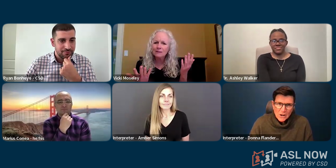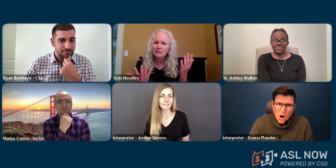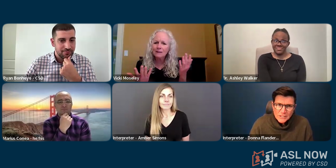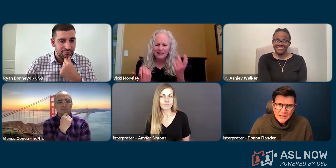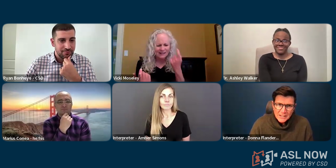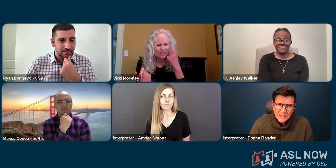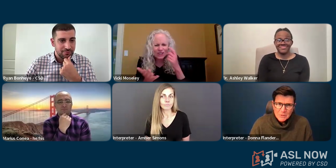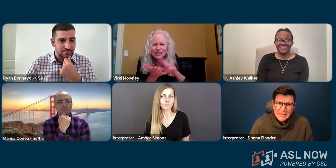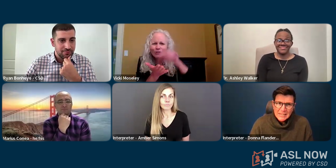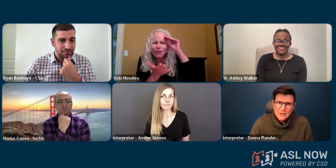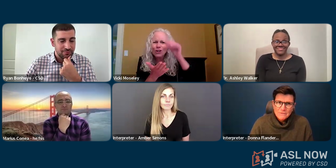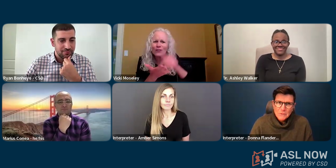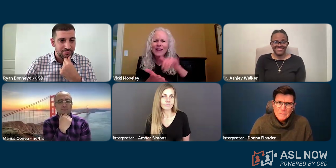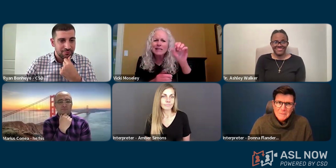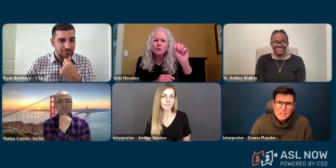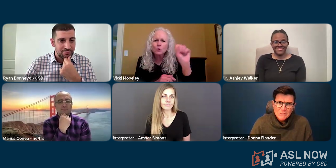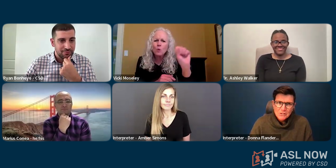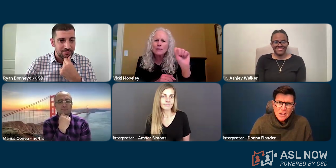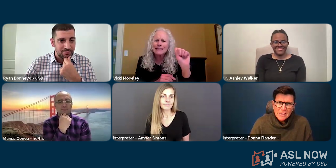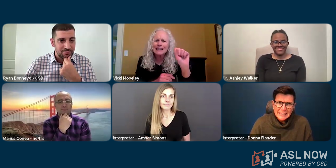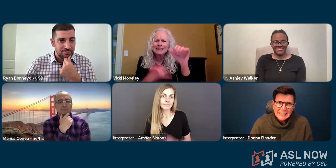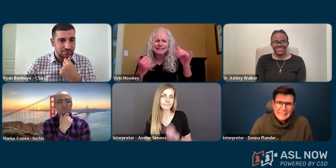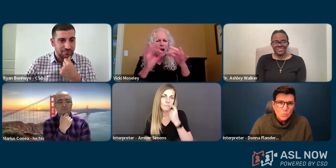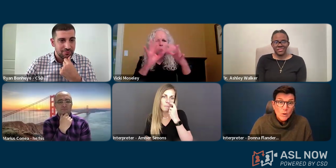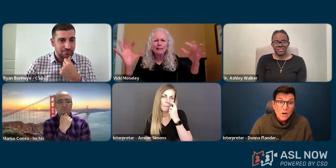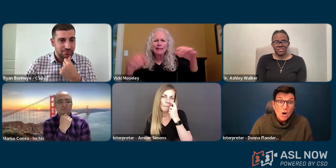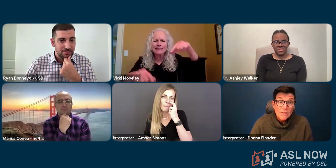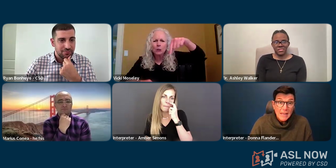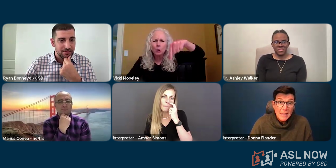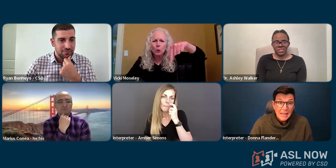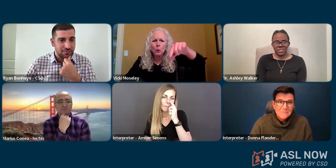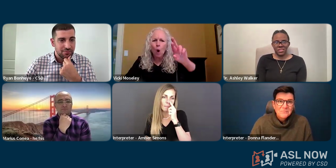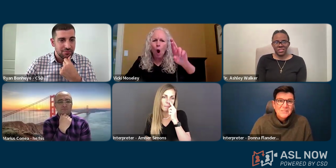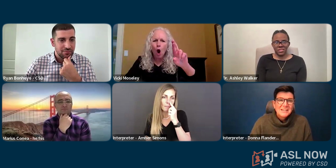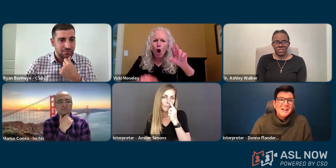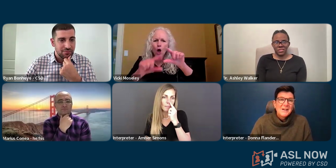where are young people getting their information if they're not on LinkedIn, where are they?